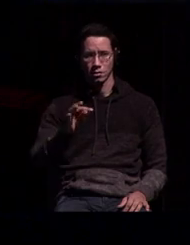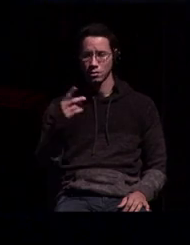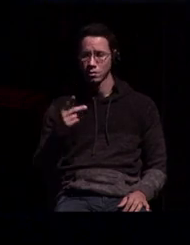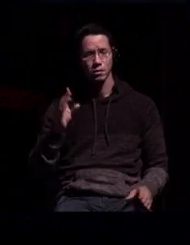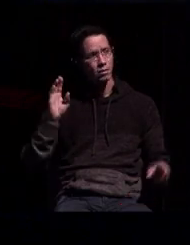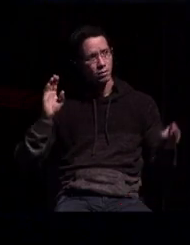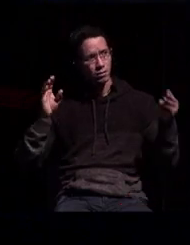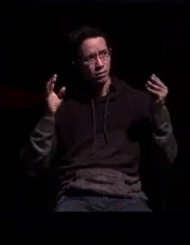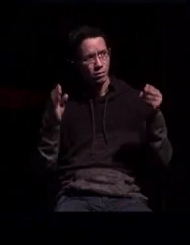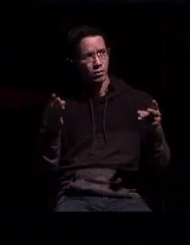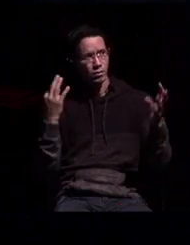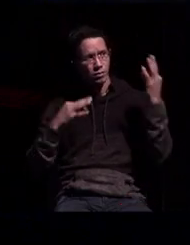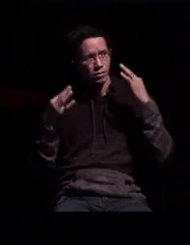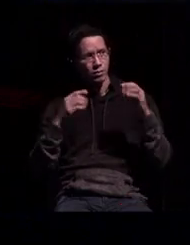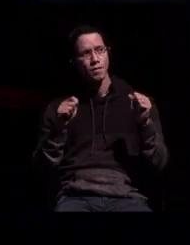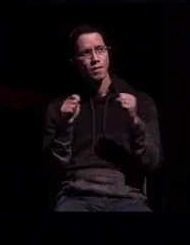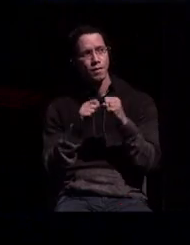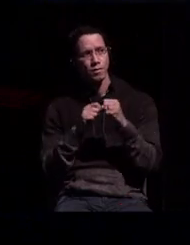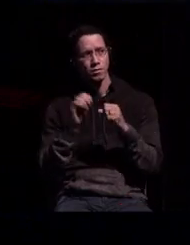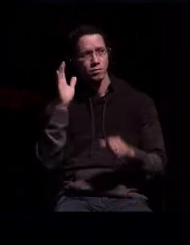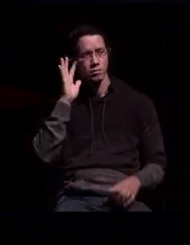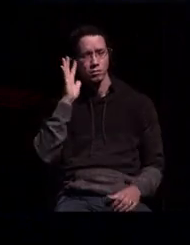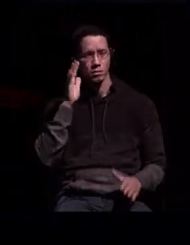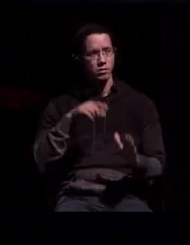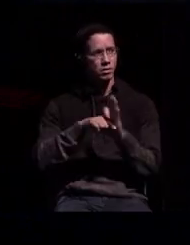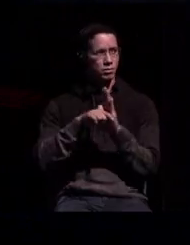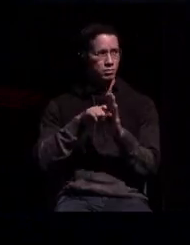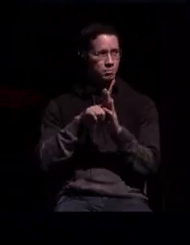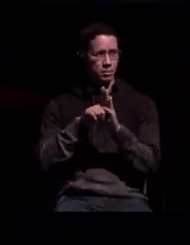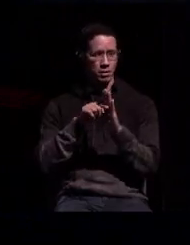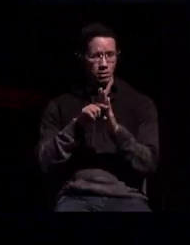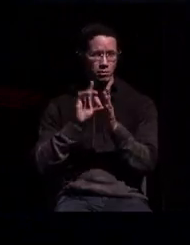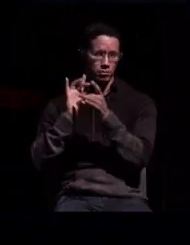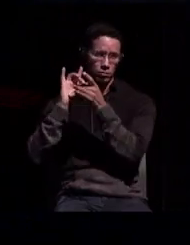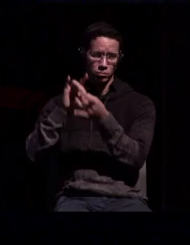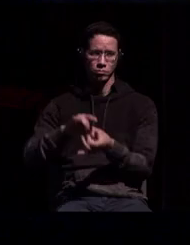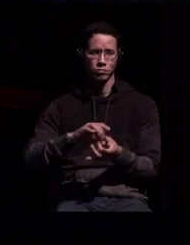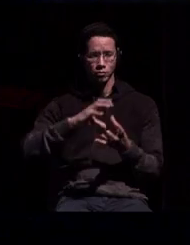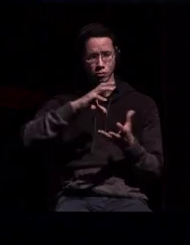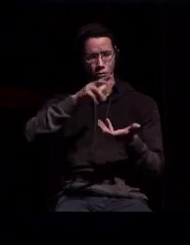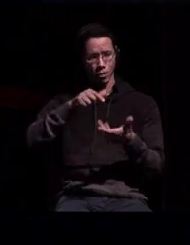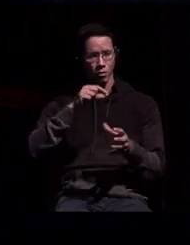a critical theory analyzing the global context, but there are also specific contexts to be considered.